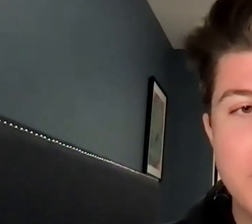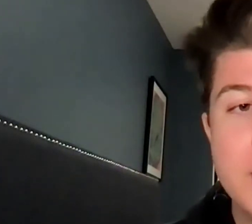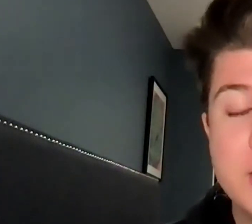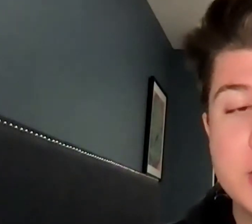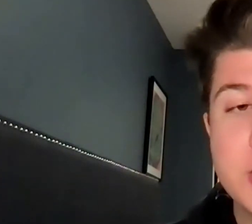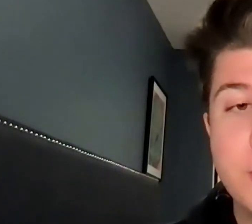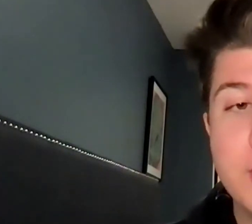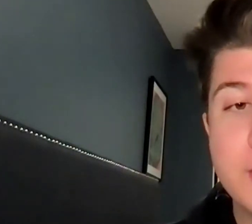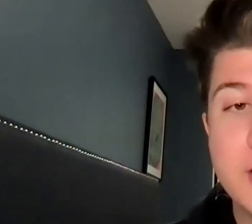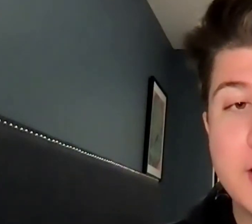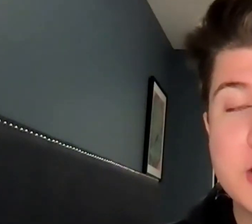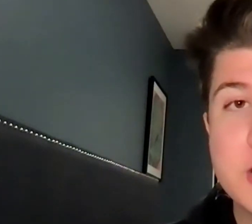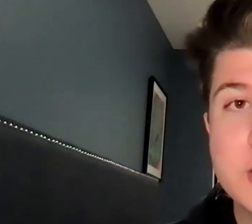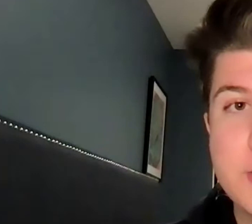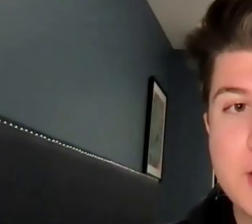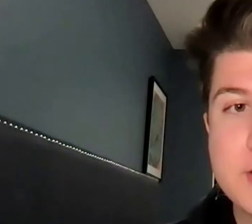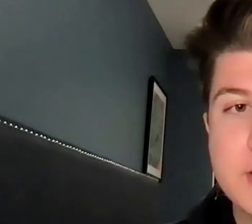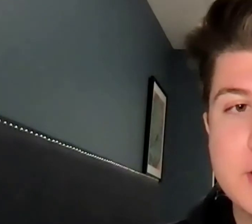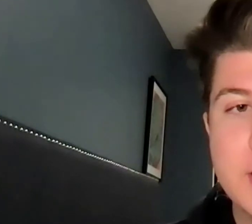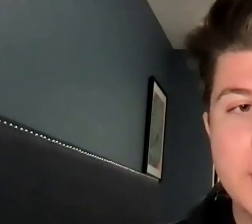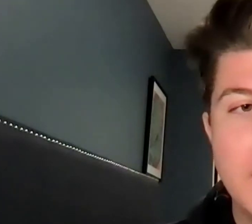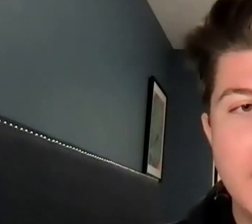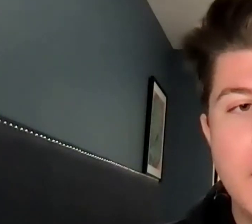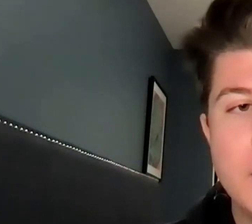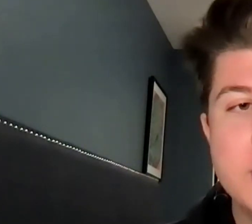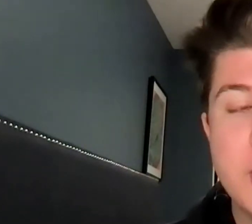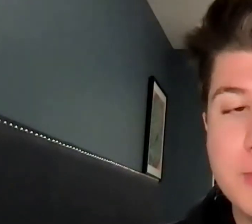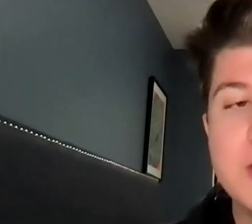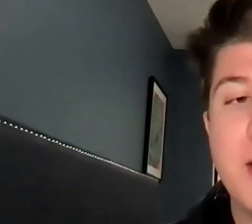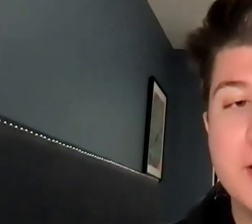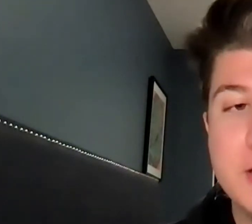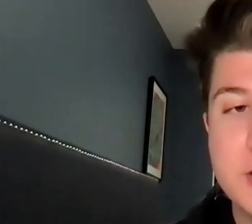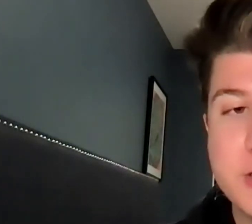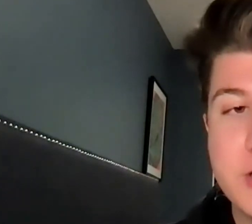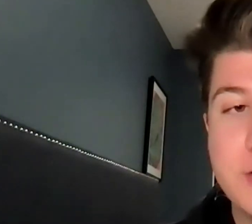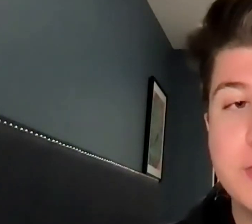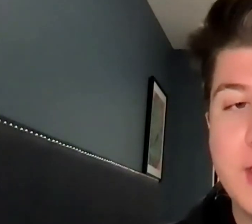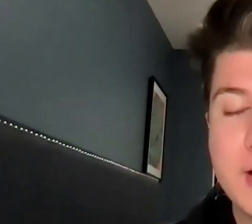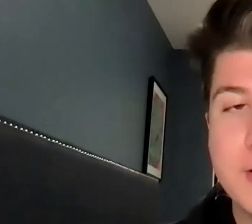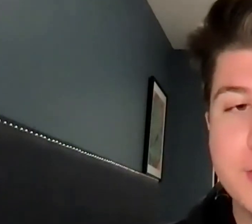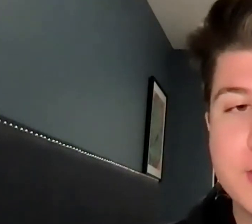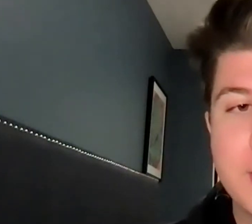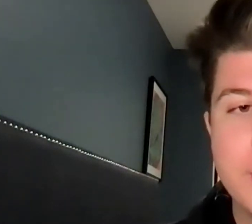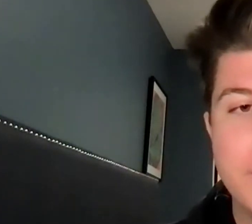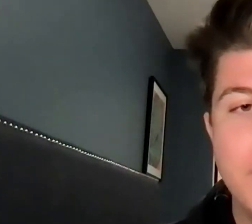in addition to winning re-election in 2018 herod championed a ballot initiative caring for denver